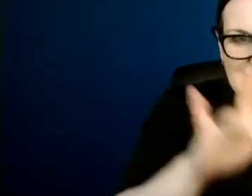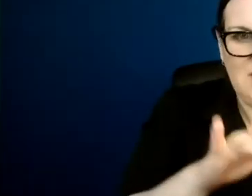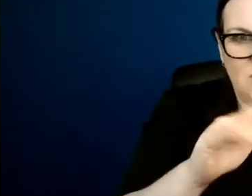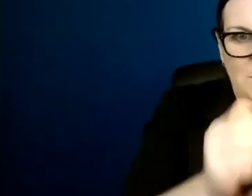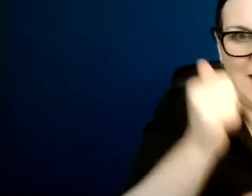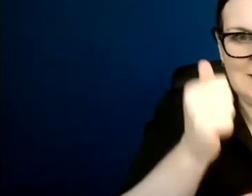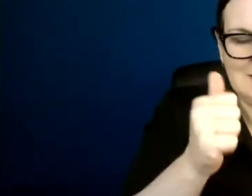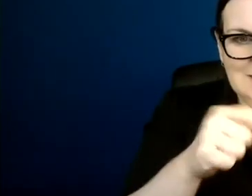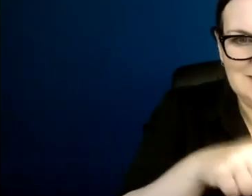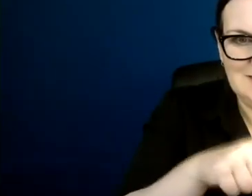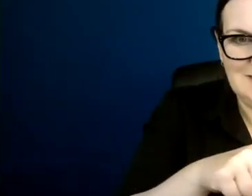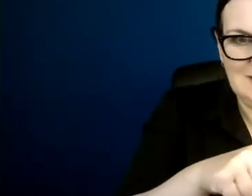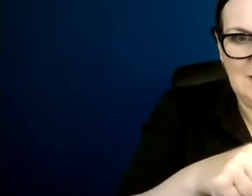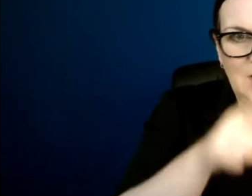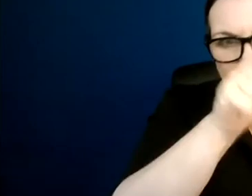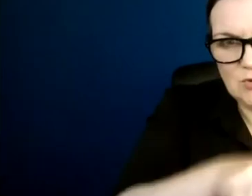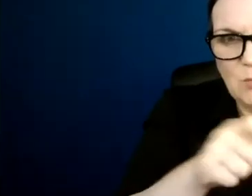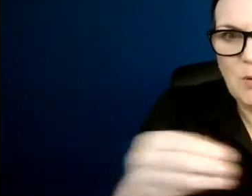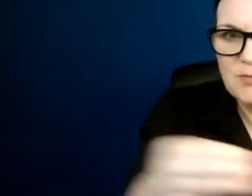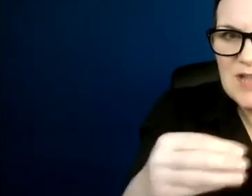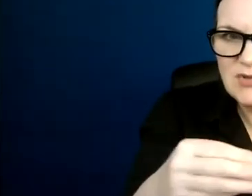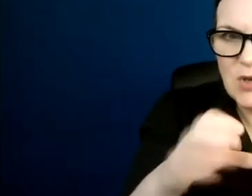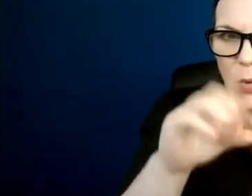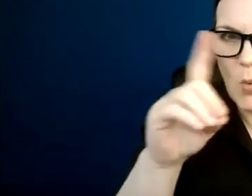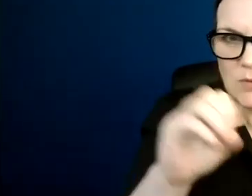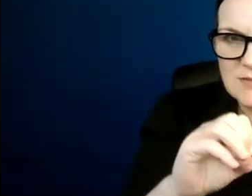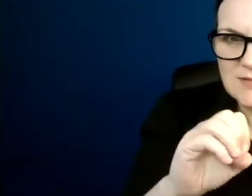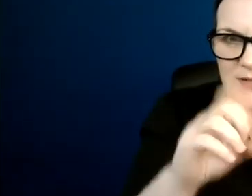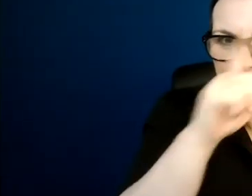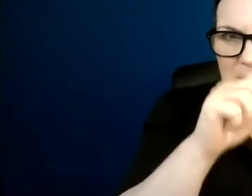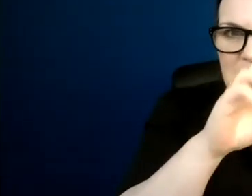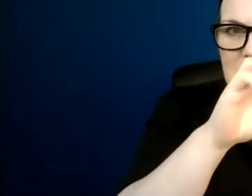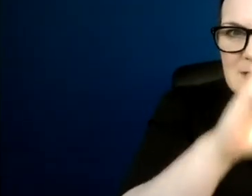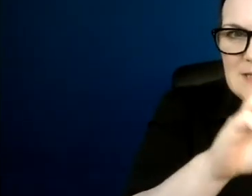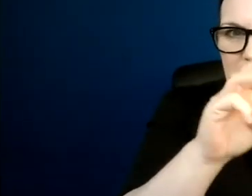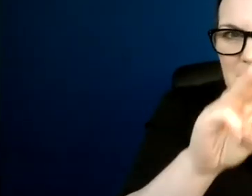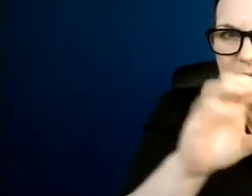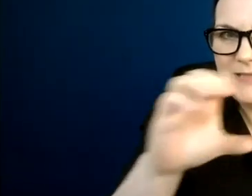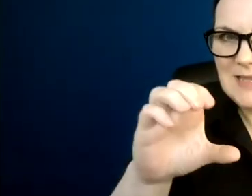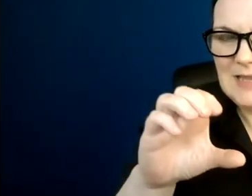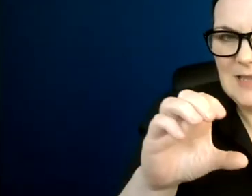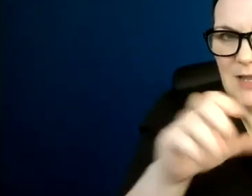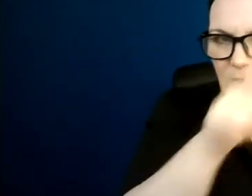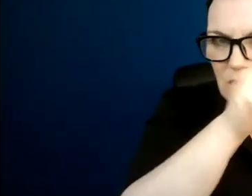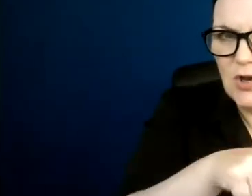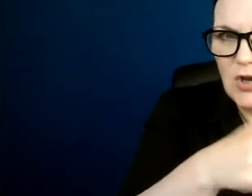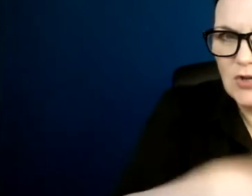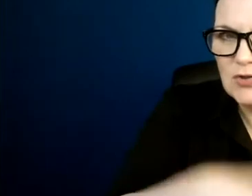the consumer protection code. I was listening to all of the other speakers